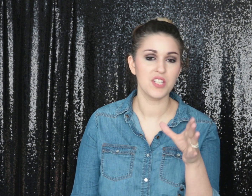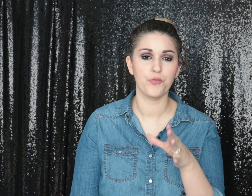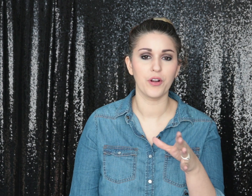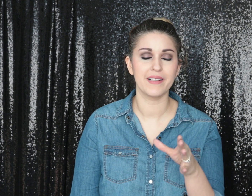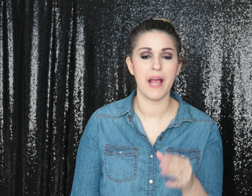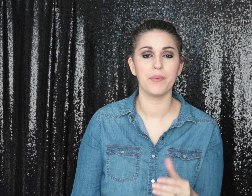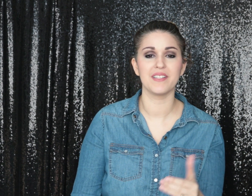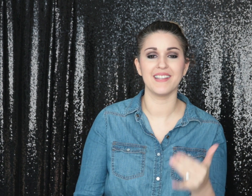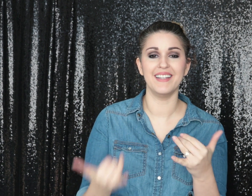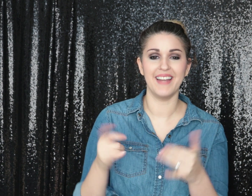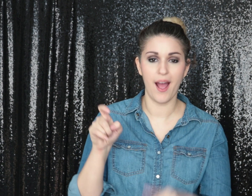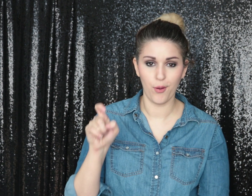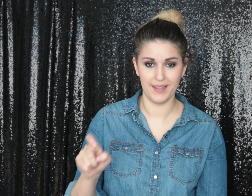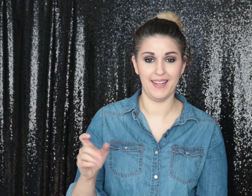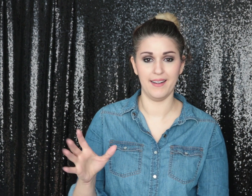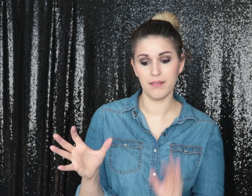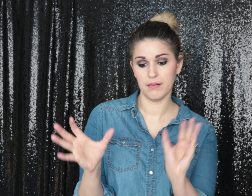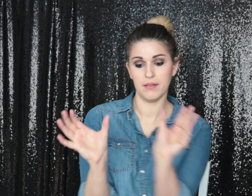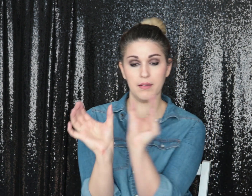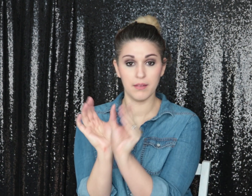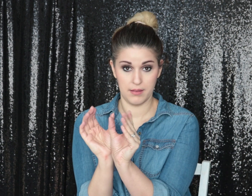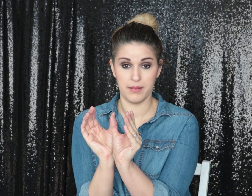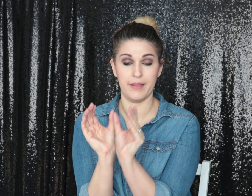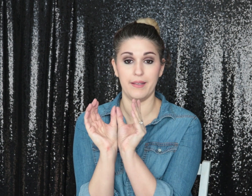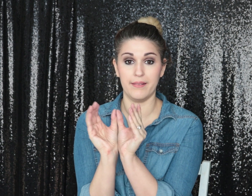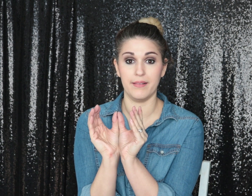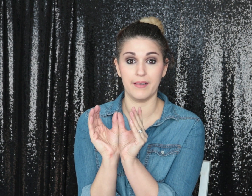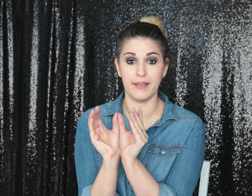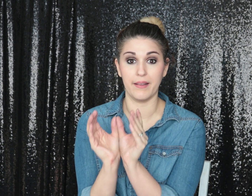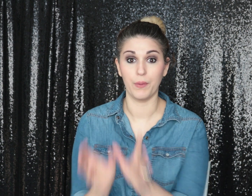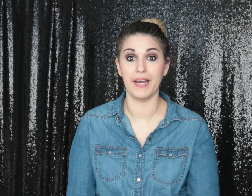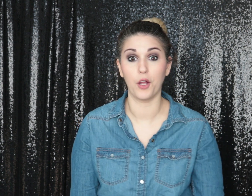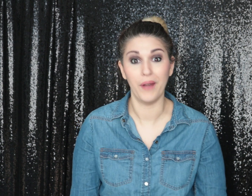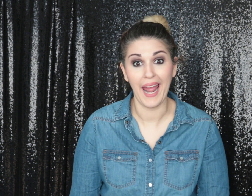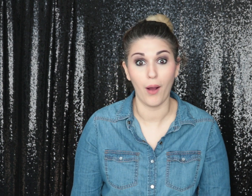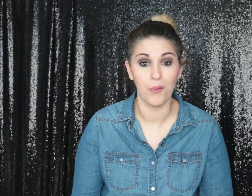just for an example of the sea now need, we need to go now